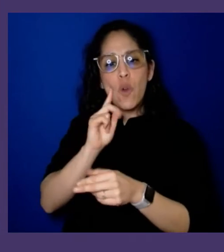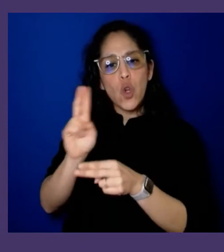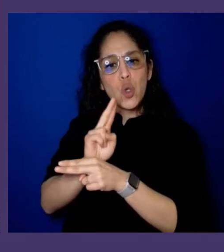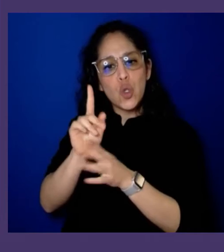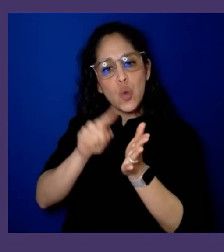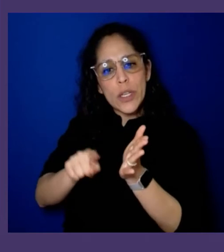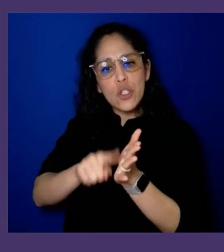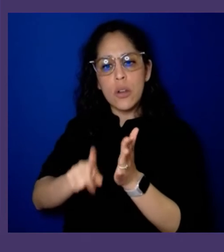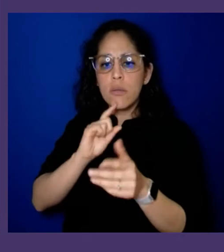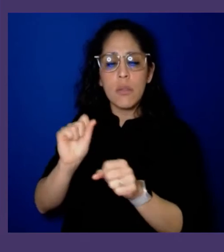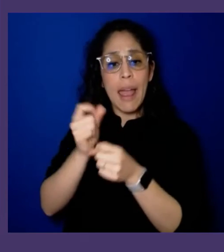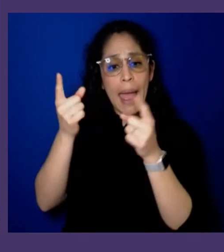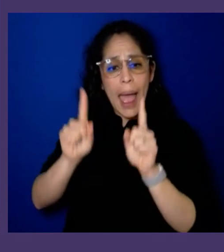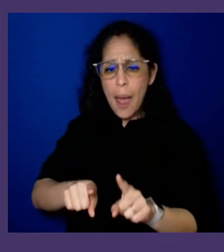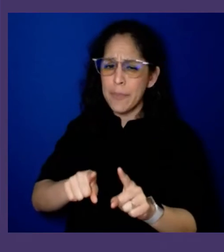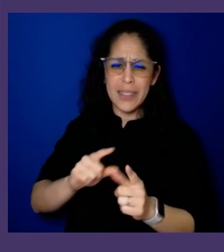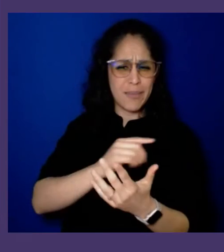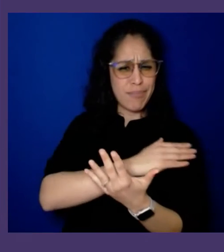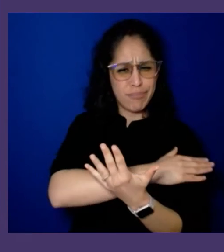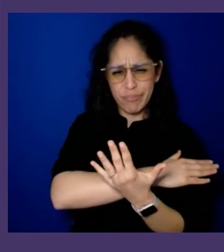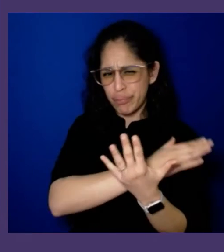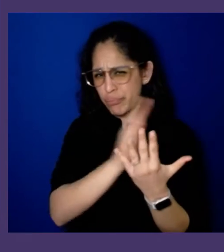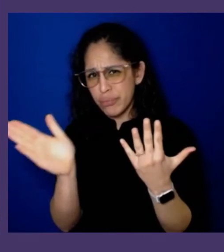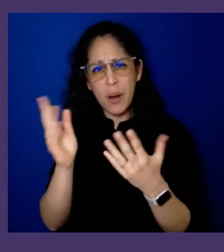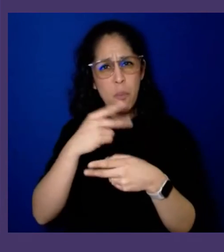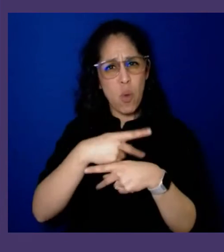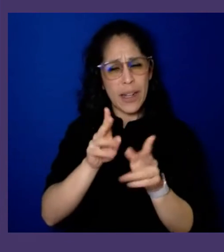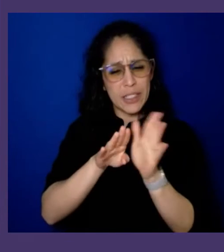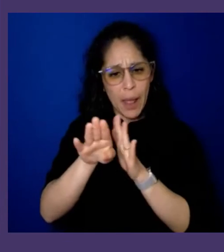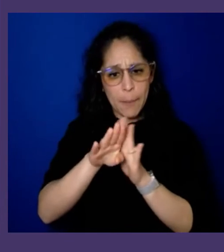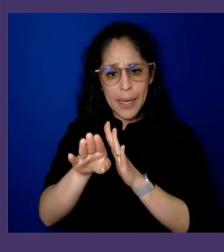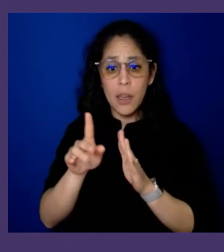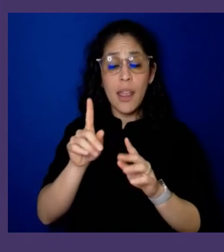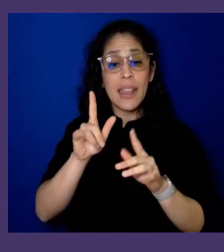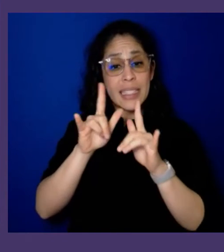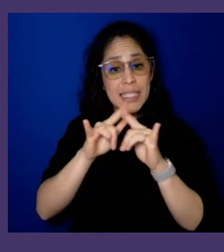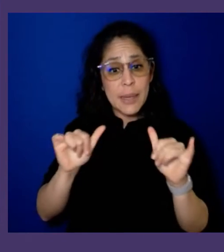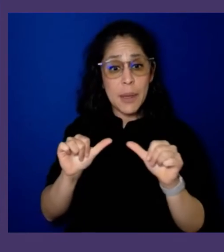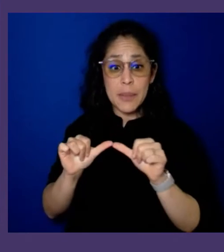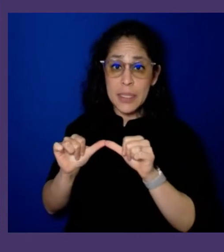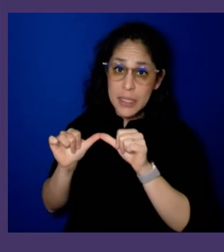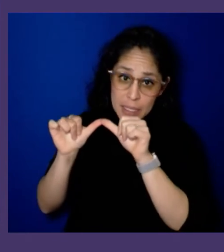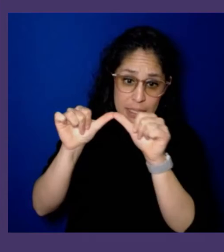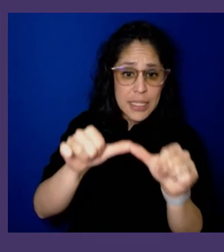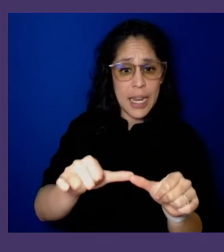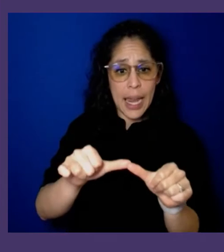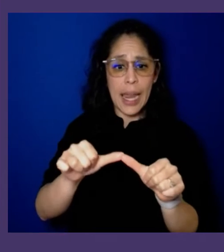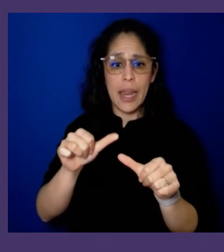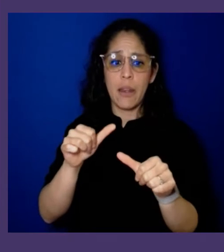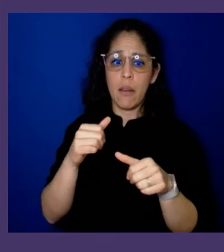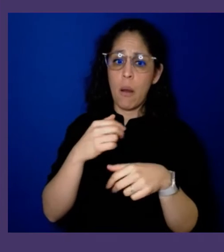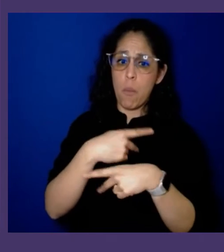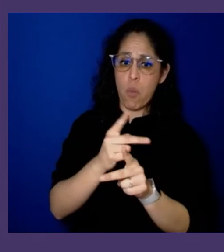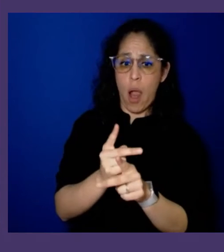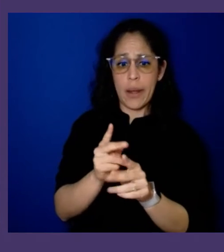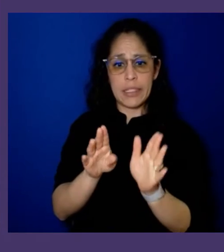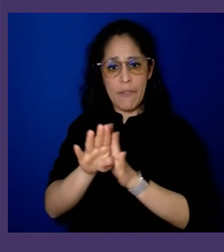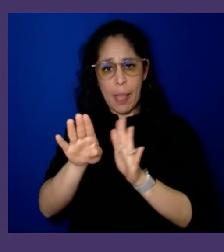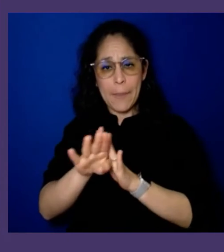and enlists more sustained participation from potential customers to help actively shape a wide range of product decisions,